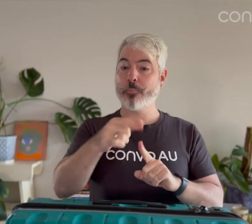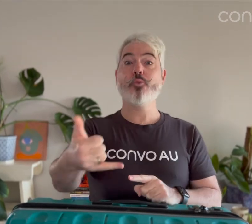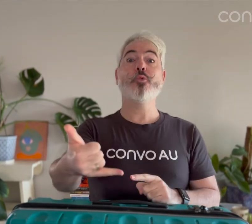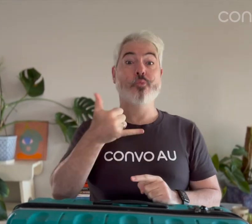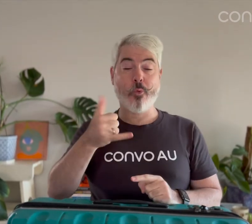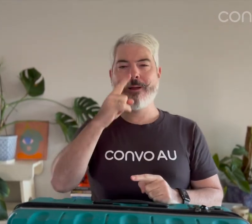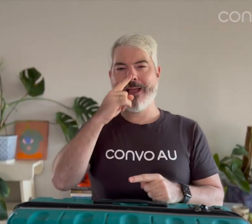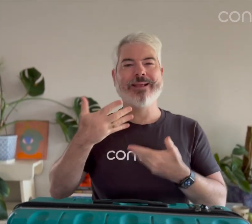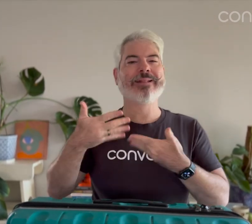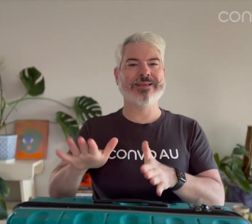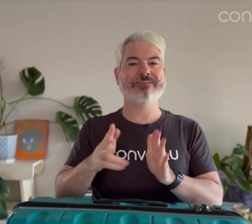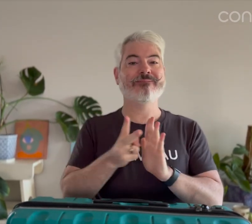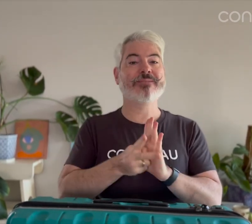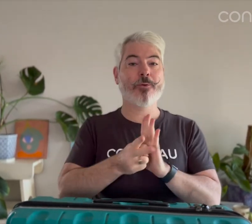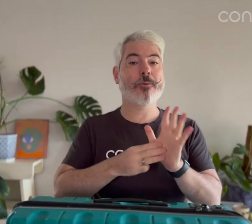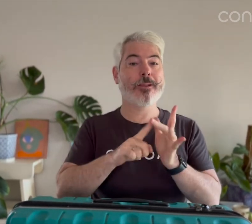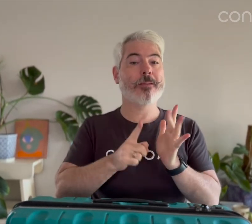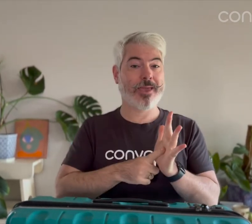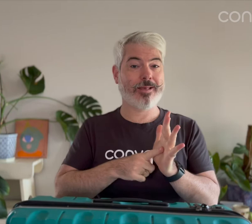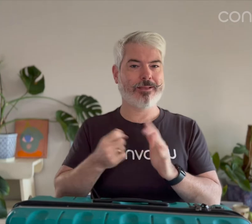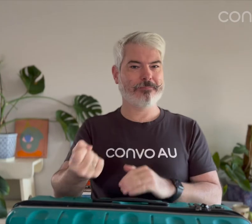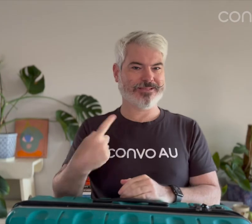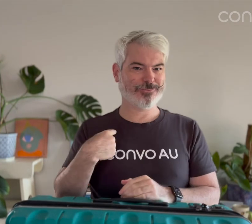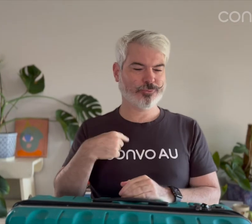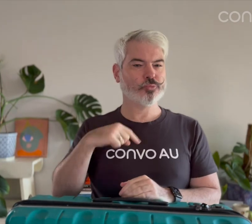and leave a video message,